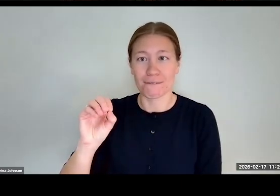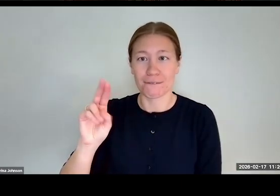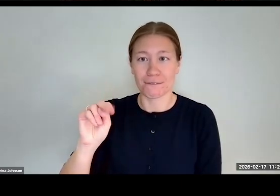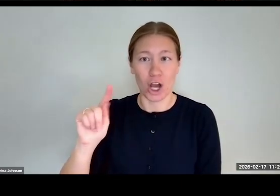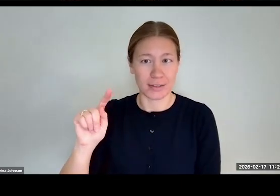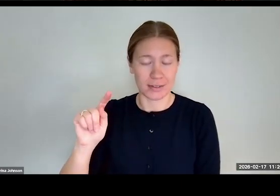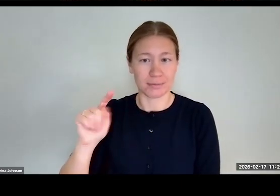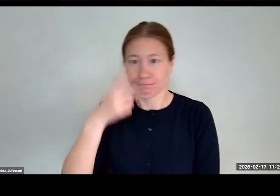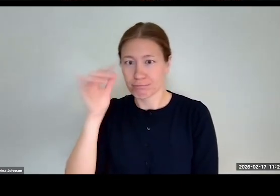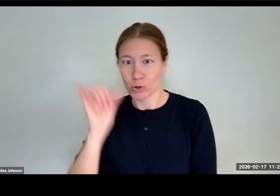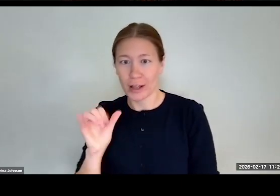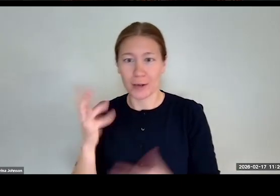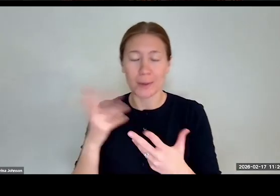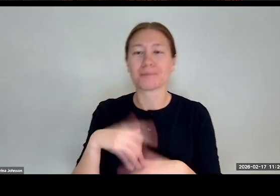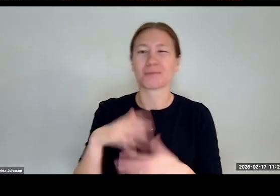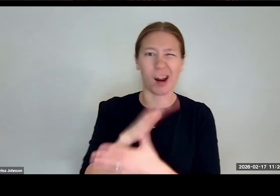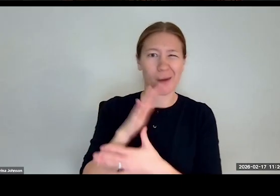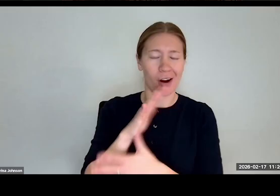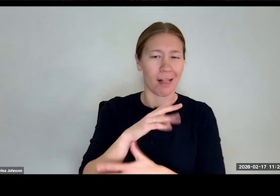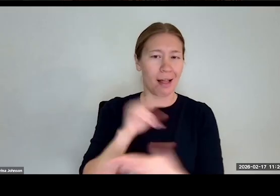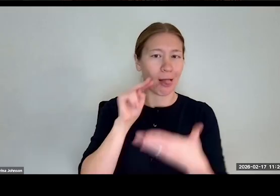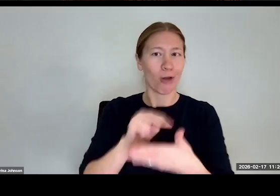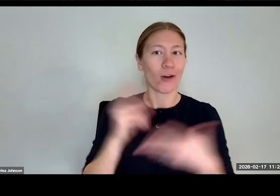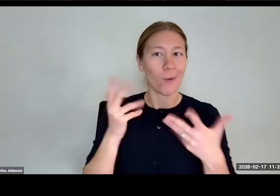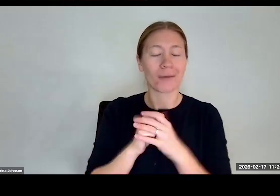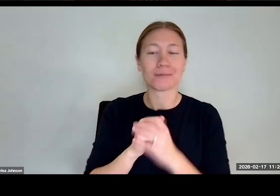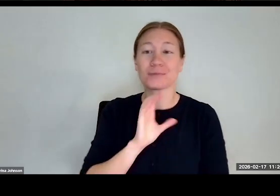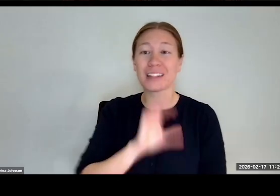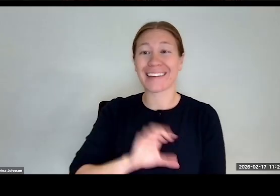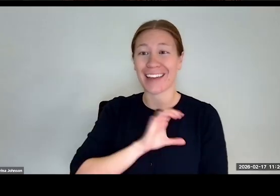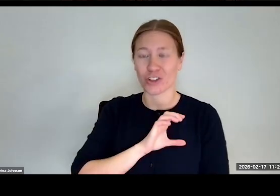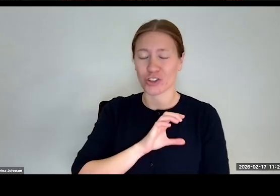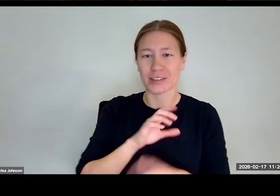Primary things to look out for are characters that are distinct from one another